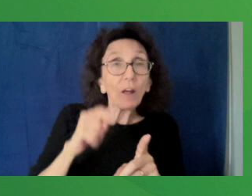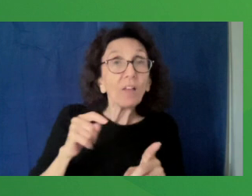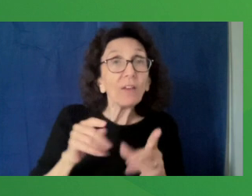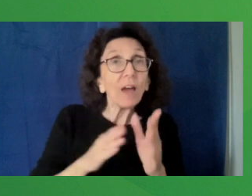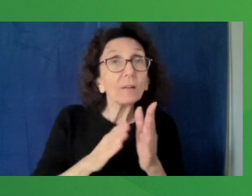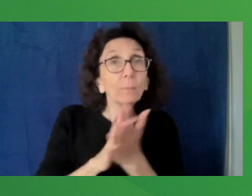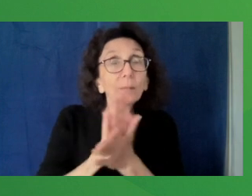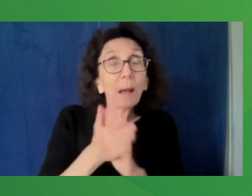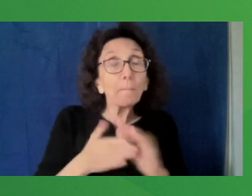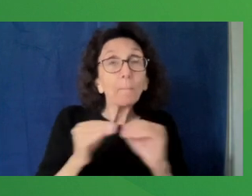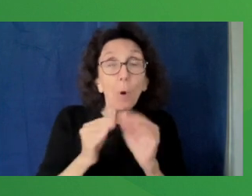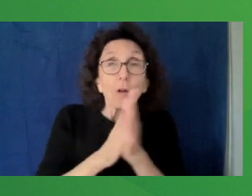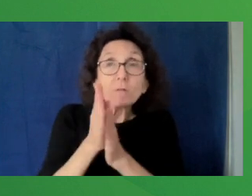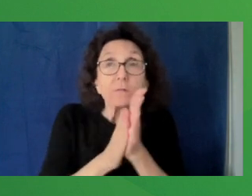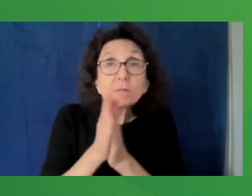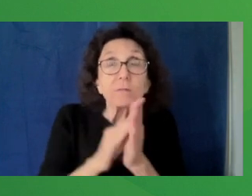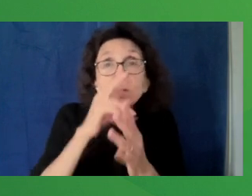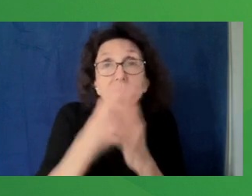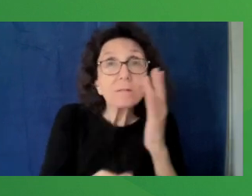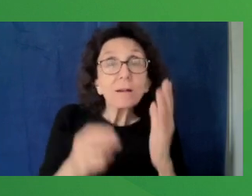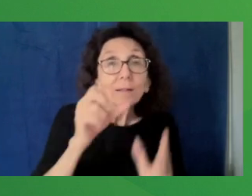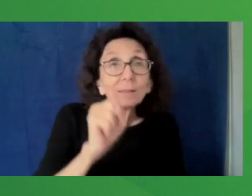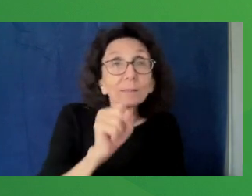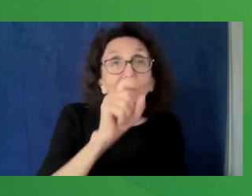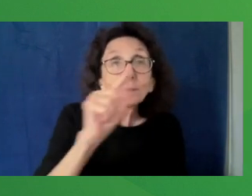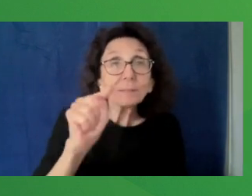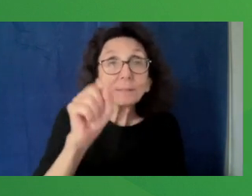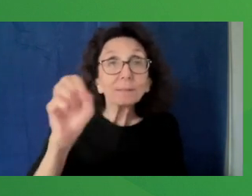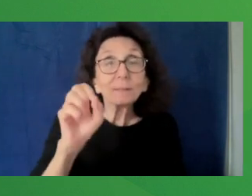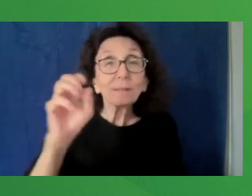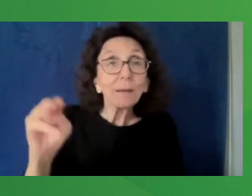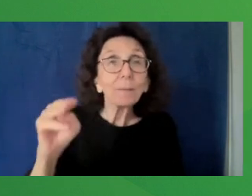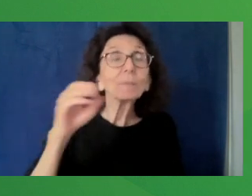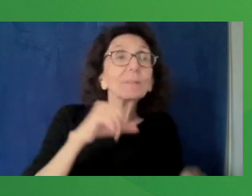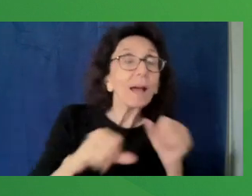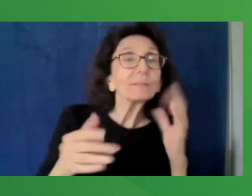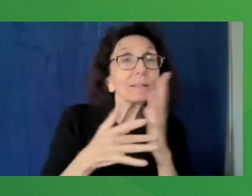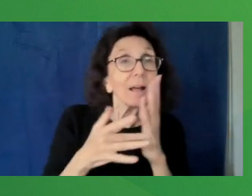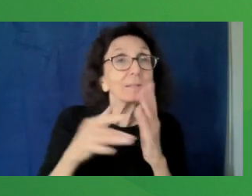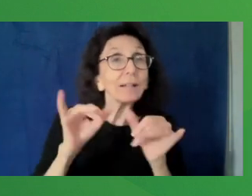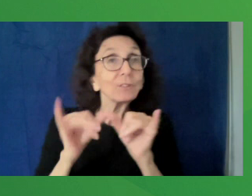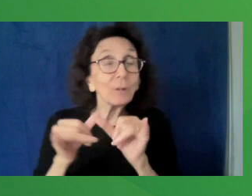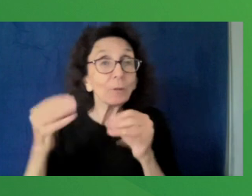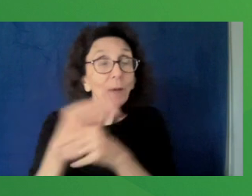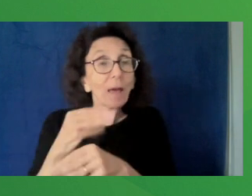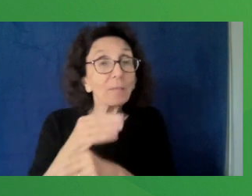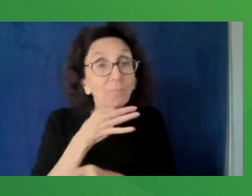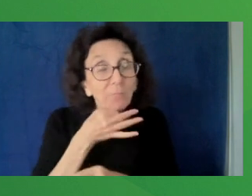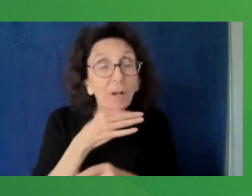STEM is science, technology, engineering, and mathematics. You see, the pre-test, we do see some